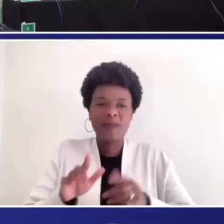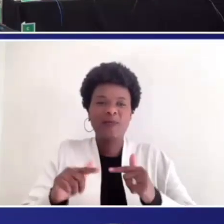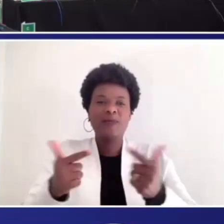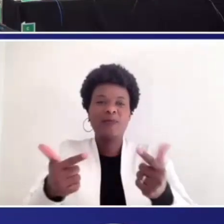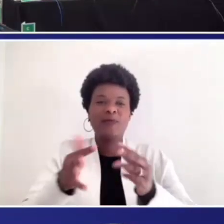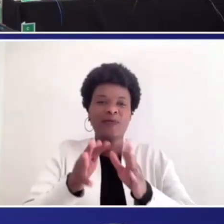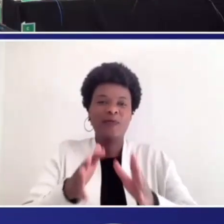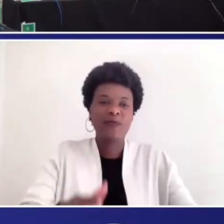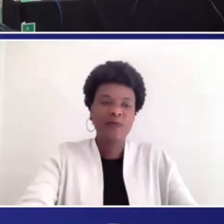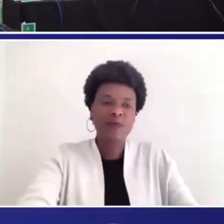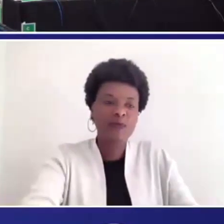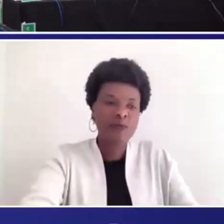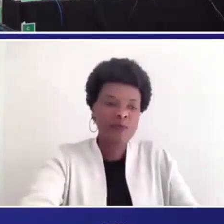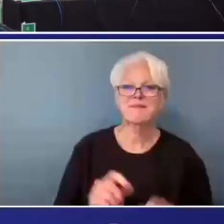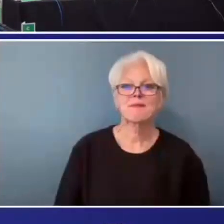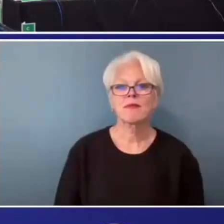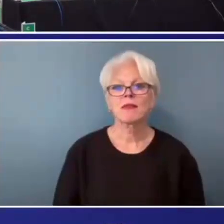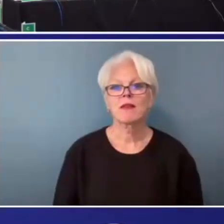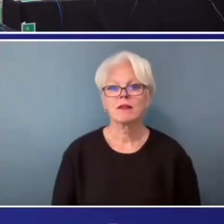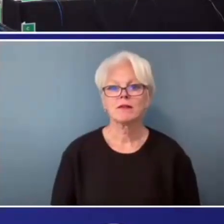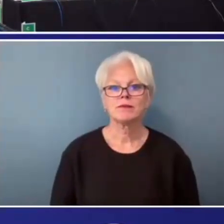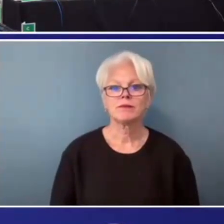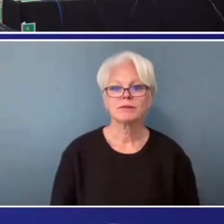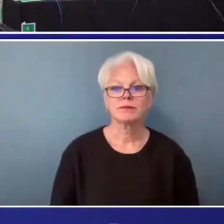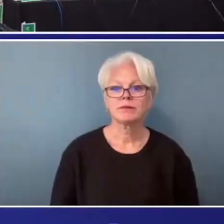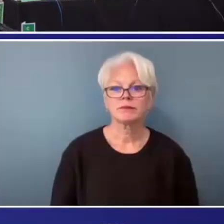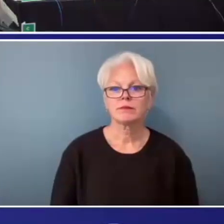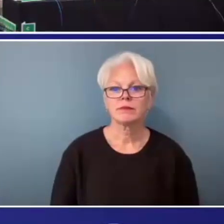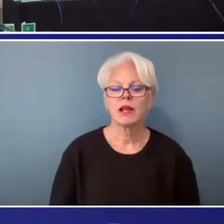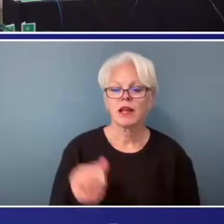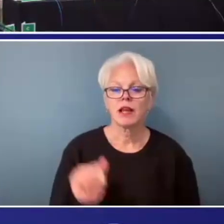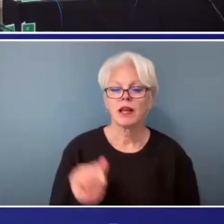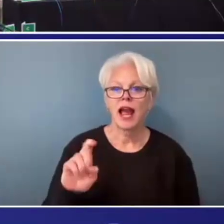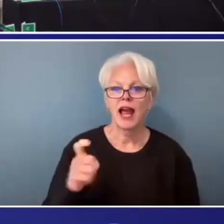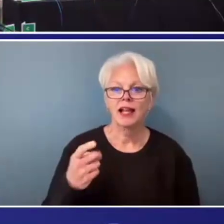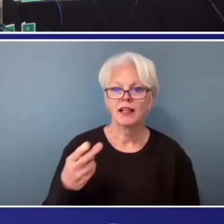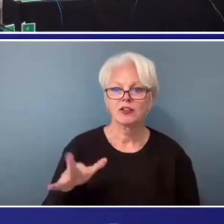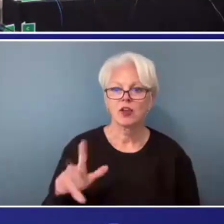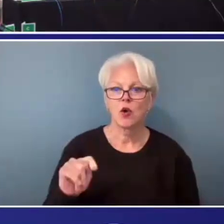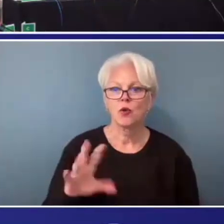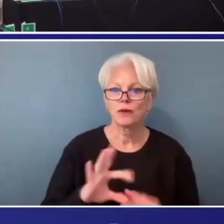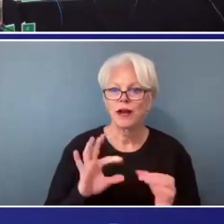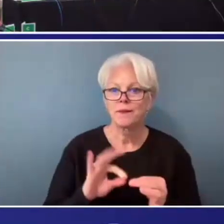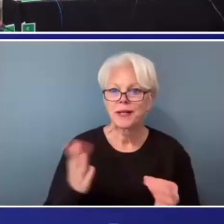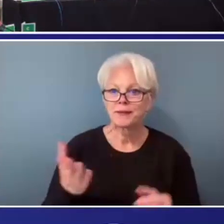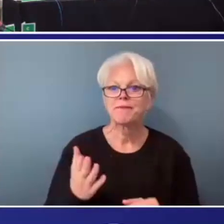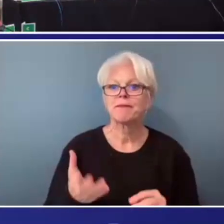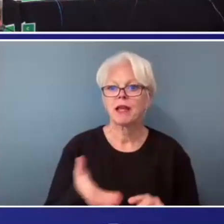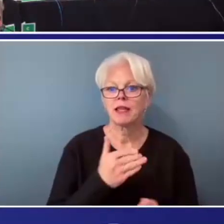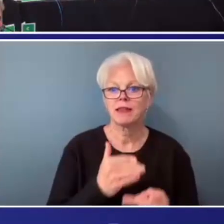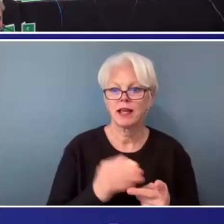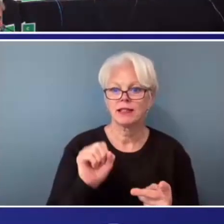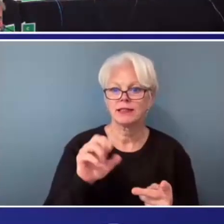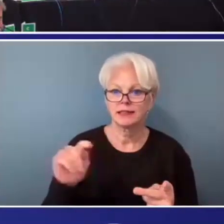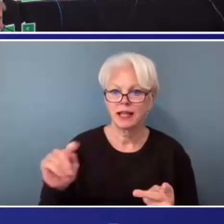I have cards up from Alex Holt. Okay. Then we go to Scott, and then Alex Ricci.